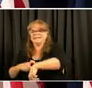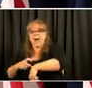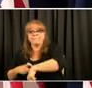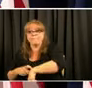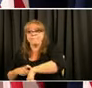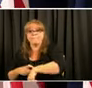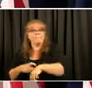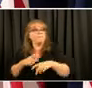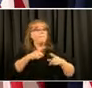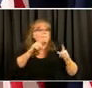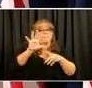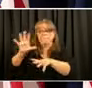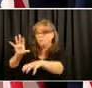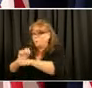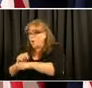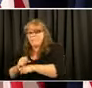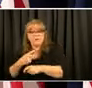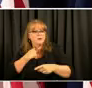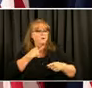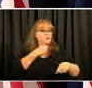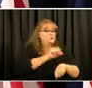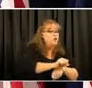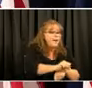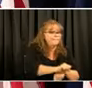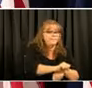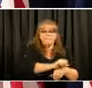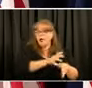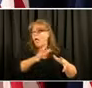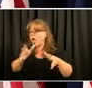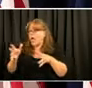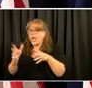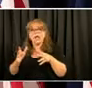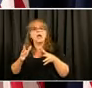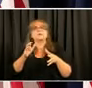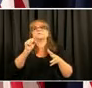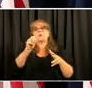today's customers the people of today want free quick and easy they want to be able to go whenever